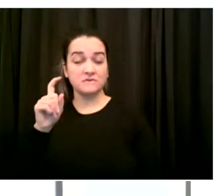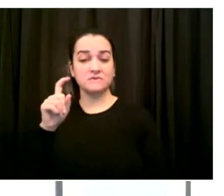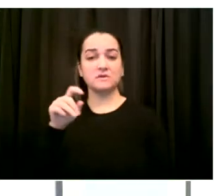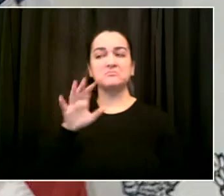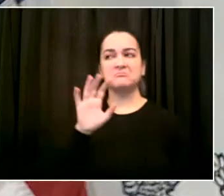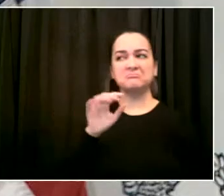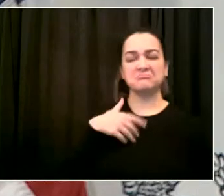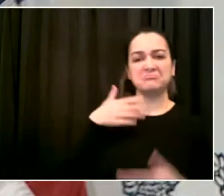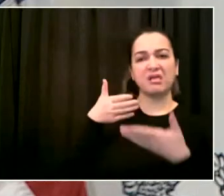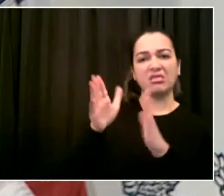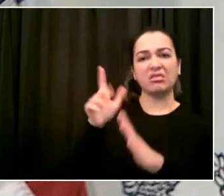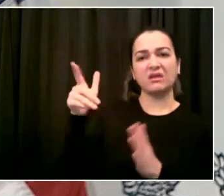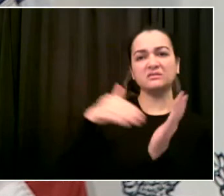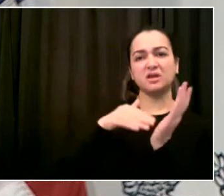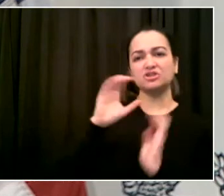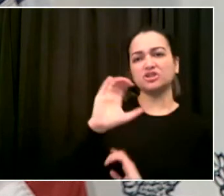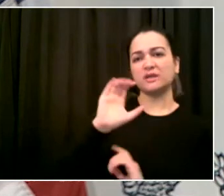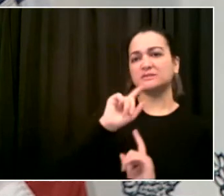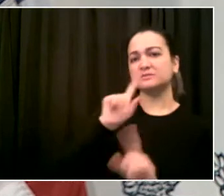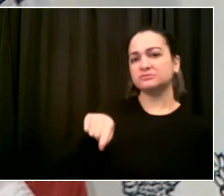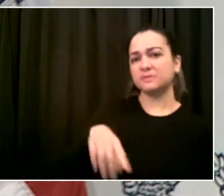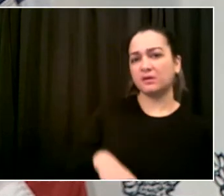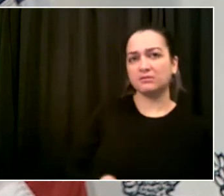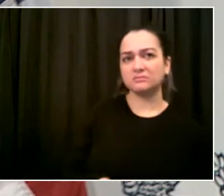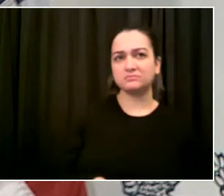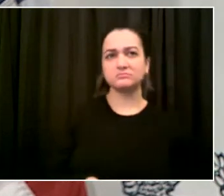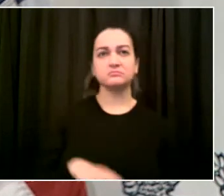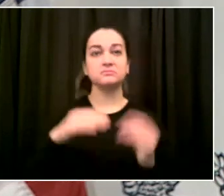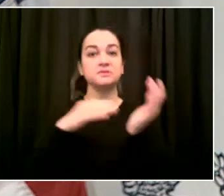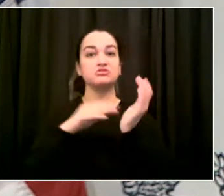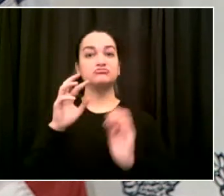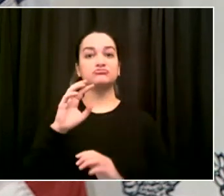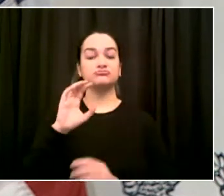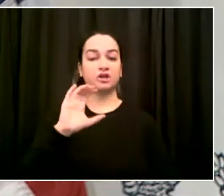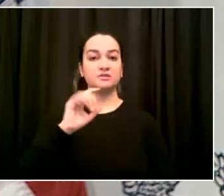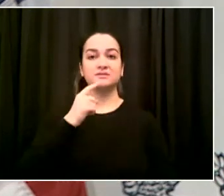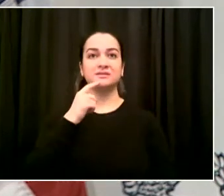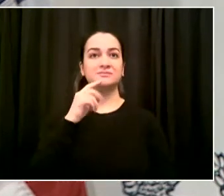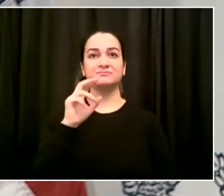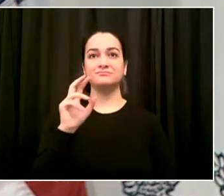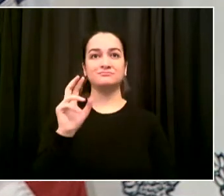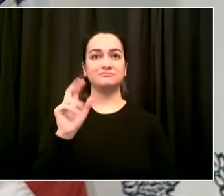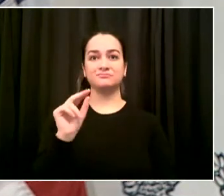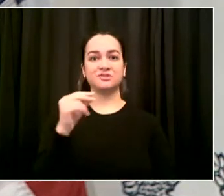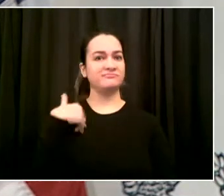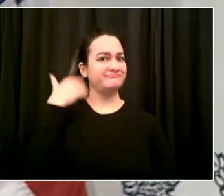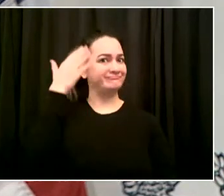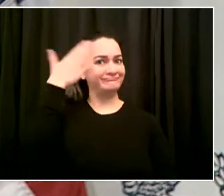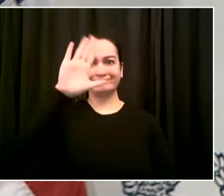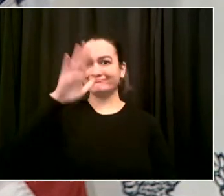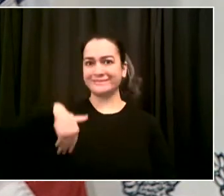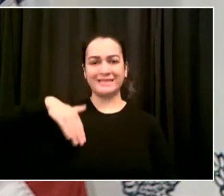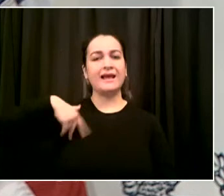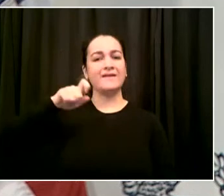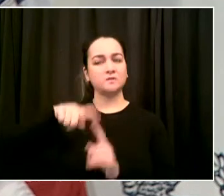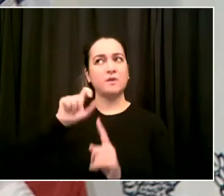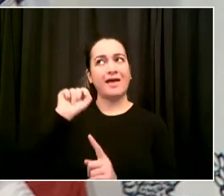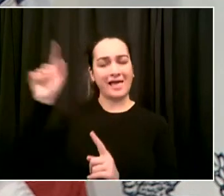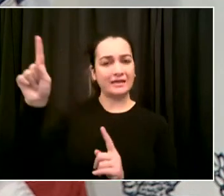DR. CHOKSHI HAS THAT UPDATE? DO YOU HAPPEN TO? NO, THAT IS SOMETHING WE CAN FOLLOW UP ON. CHRISTEN, I